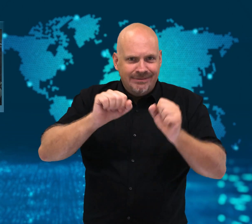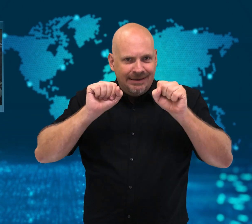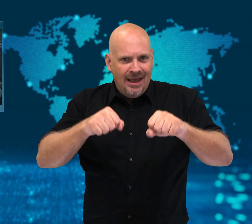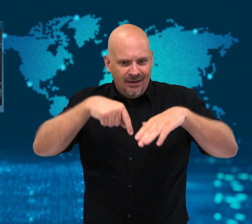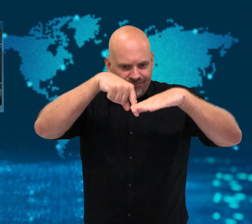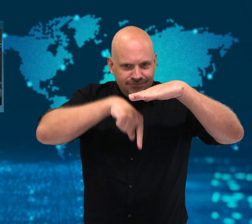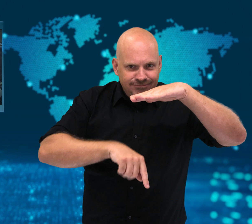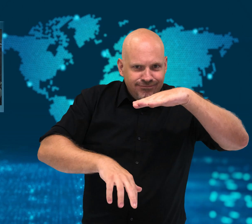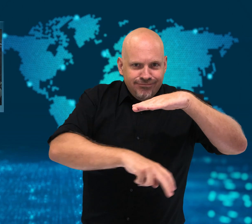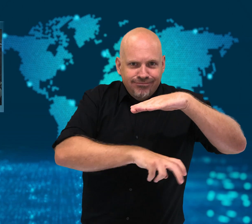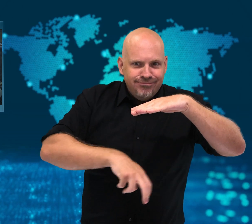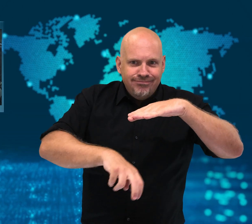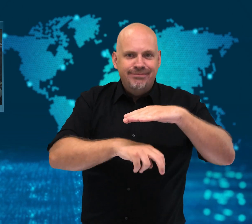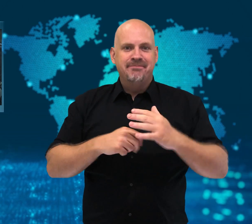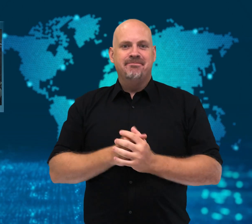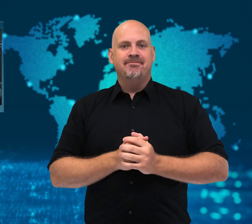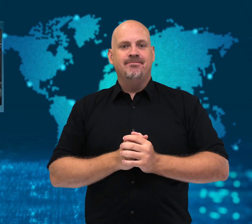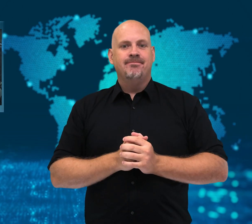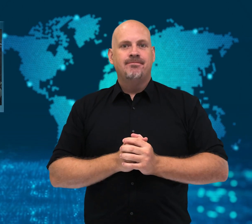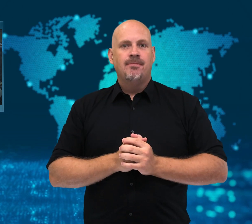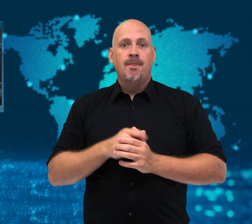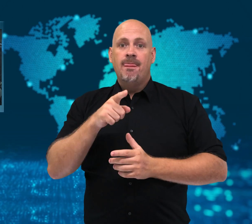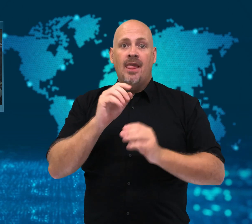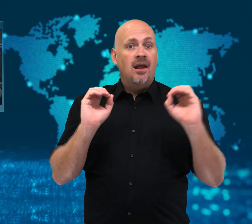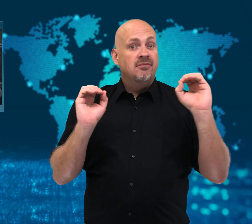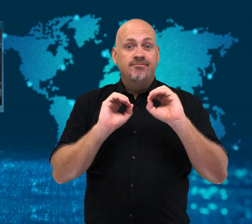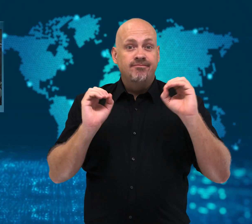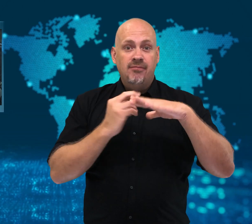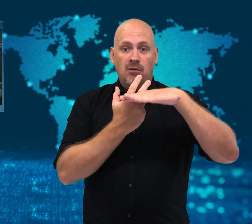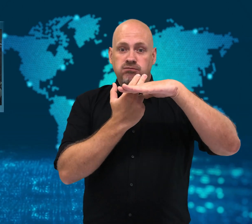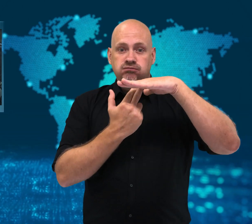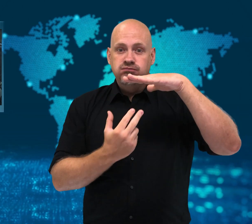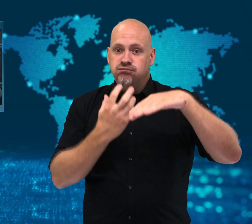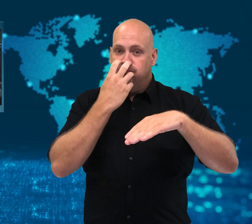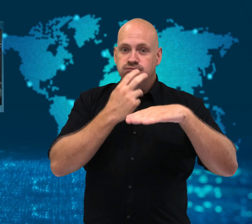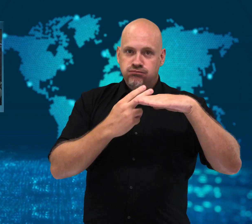At the bottom of the pool,